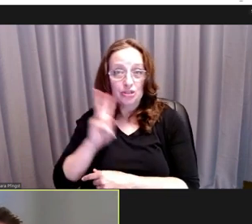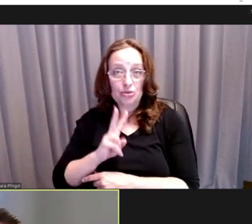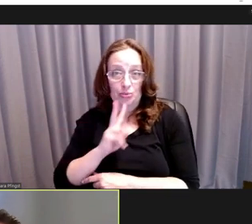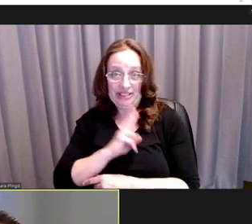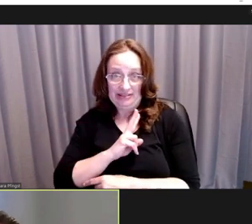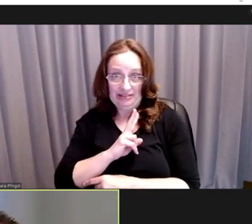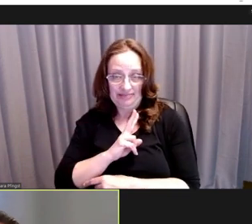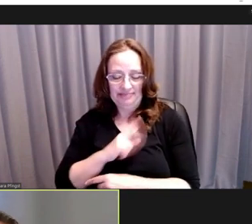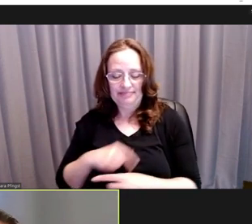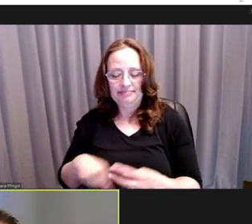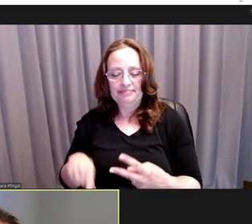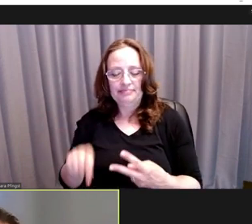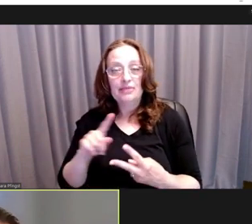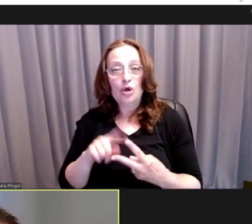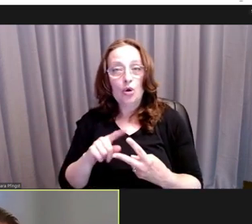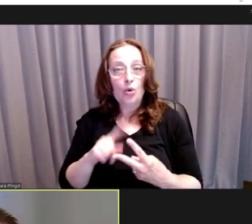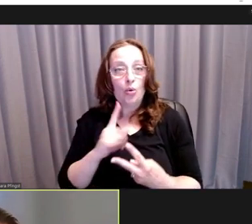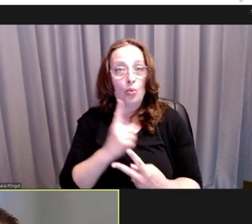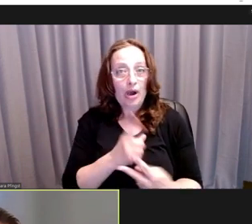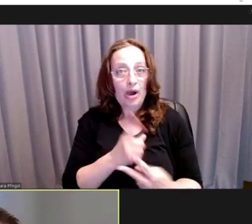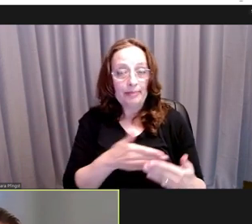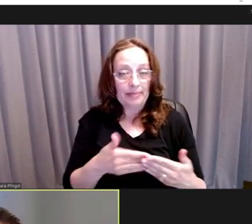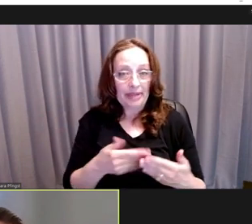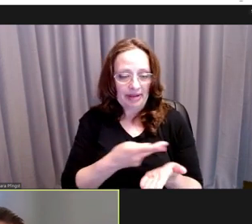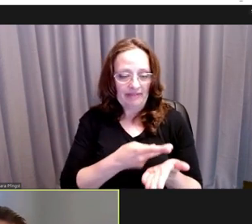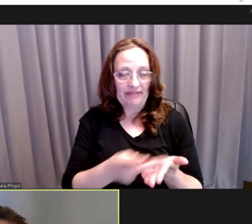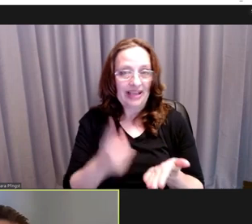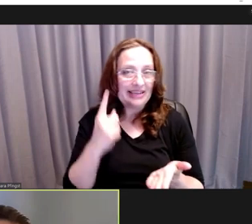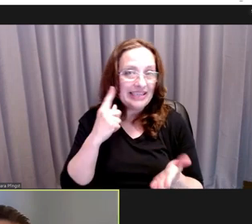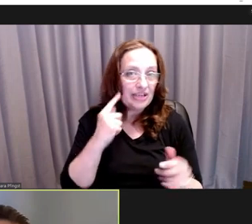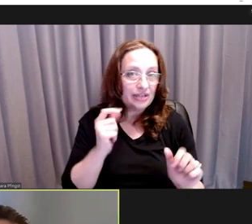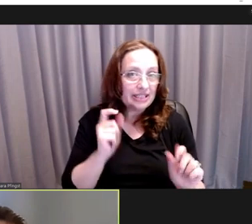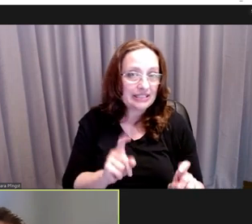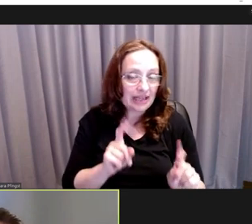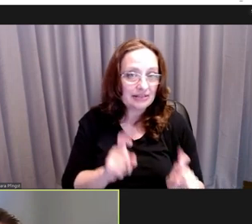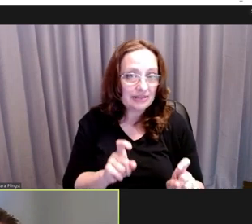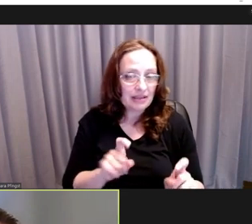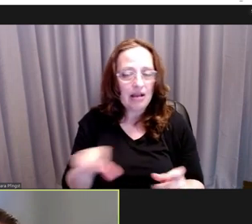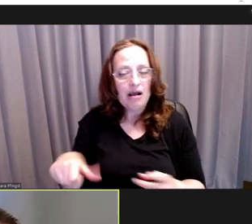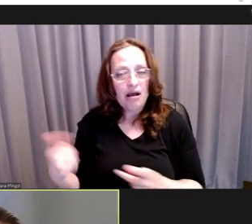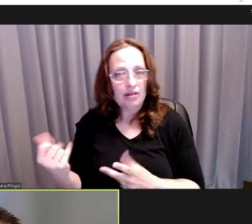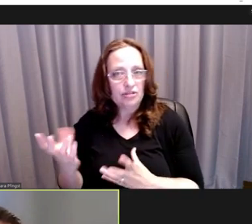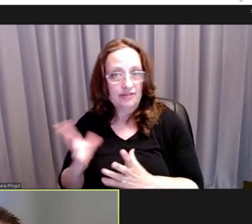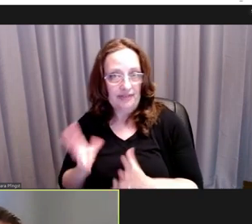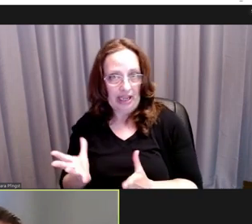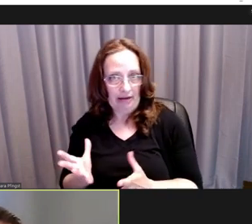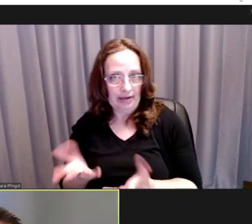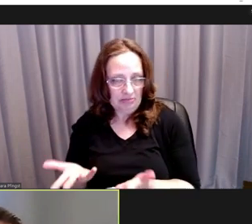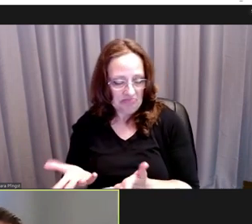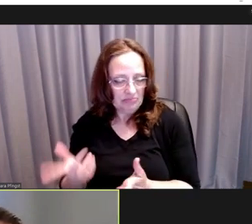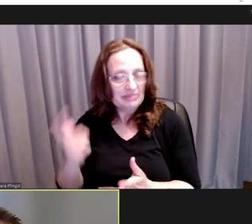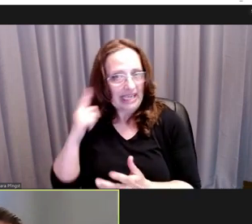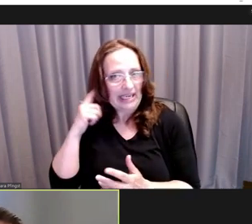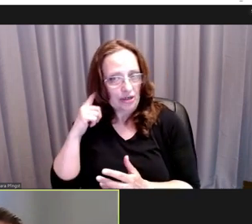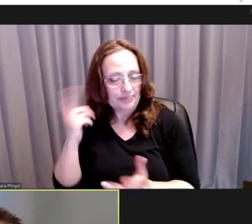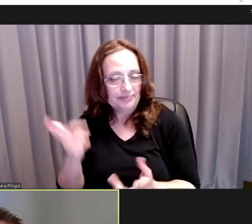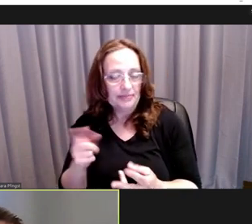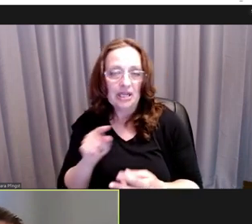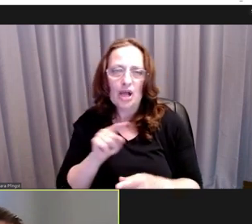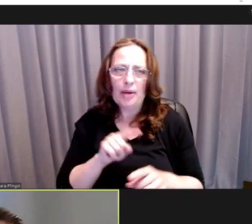my sister was assured not to worry. It's common and will possibly go away. Should the baby be tested even if the hospital didn't recommend it?